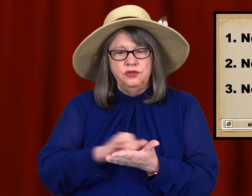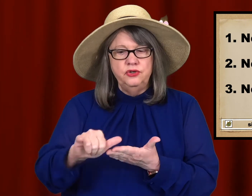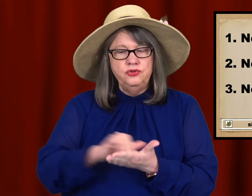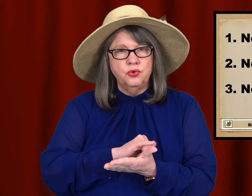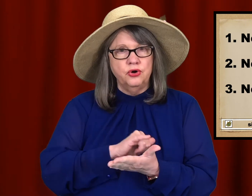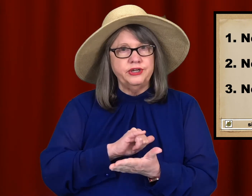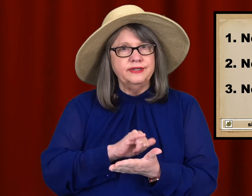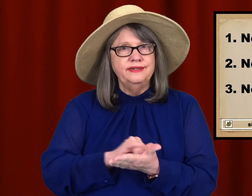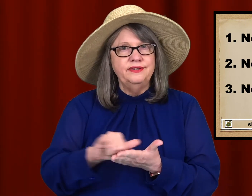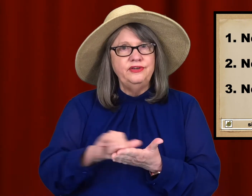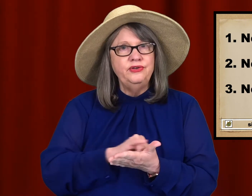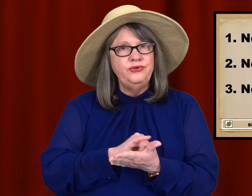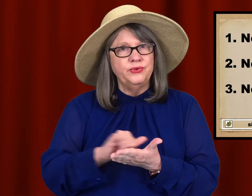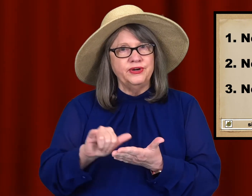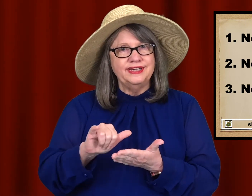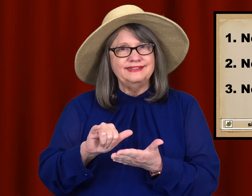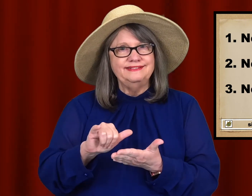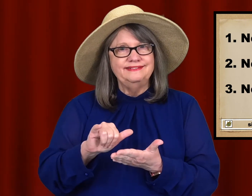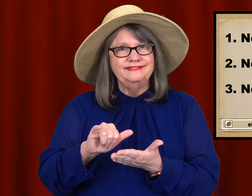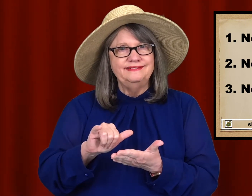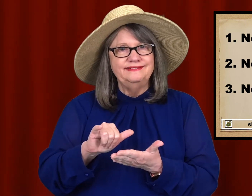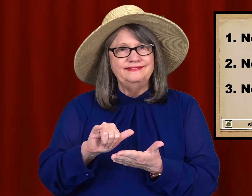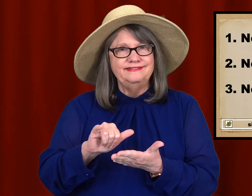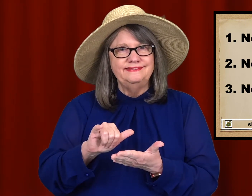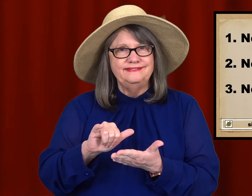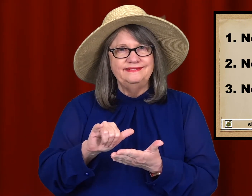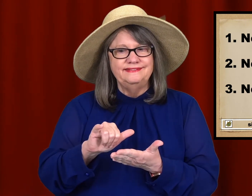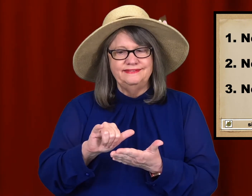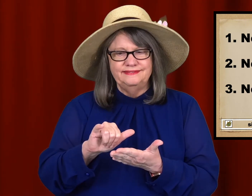NEW-YORK. NEW-YORK.